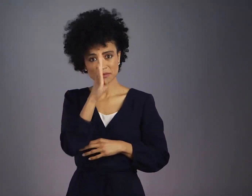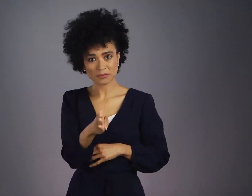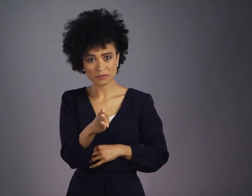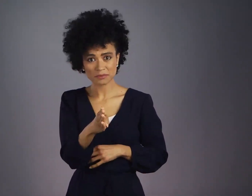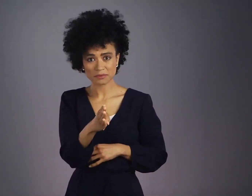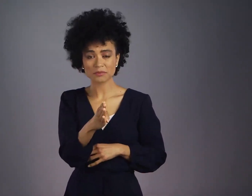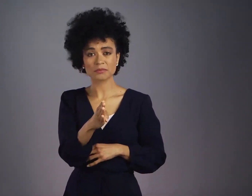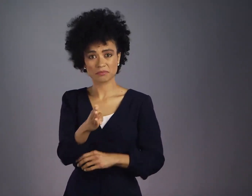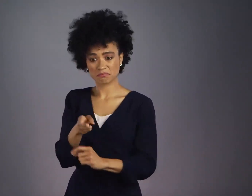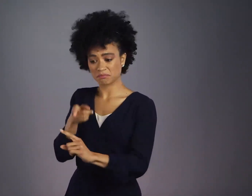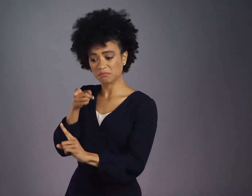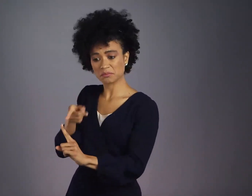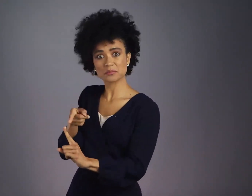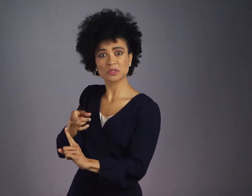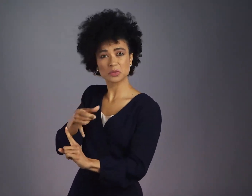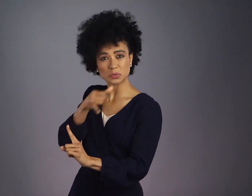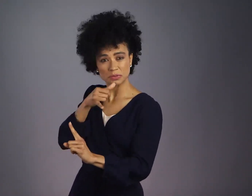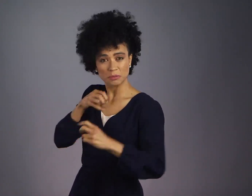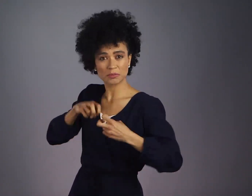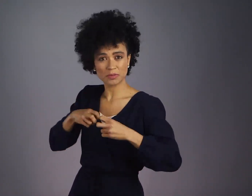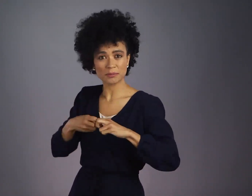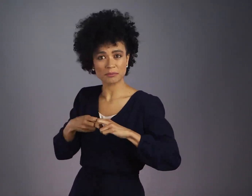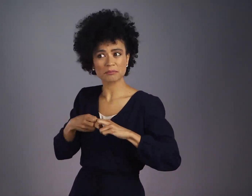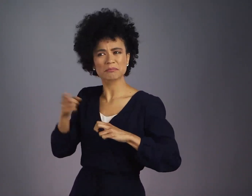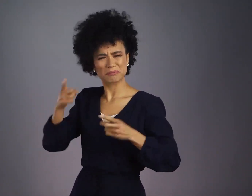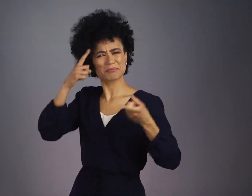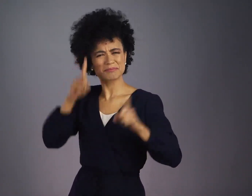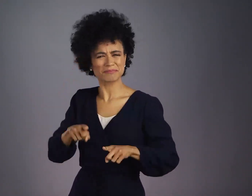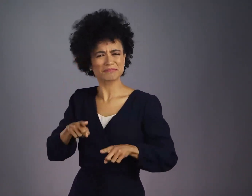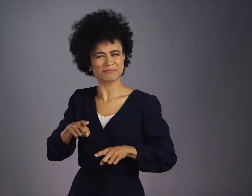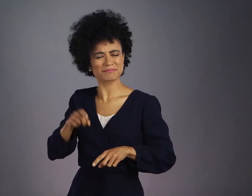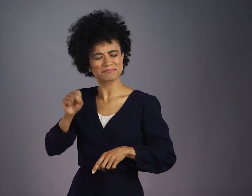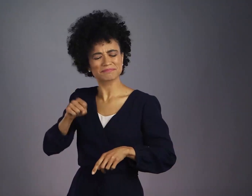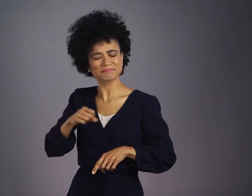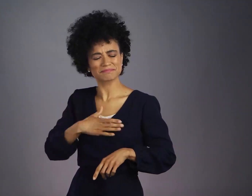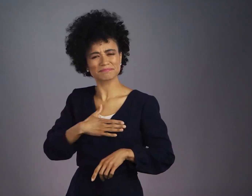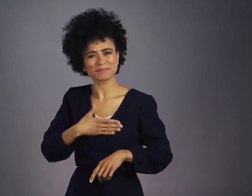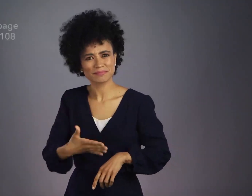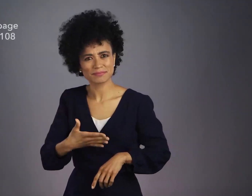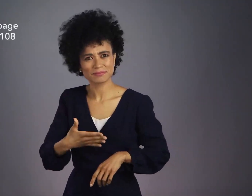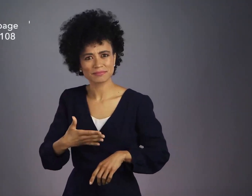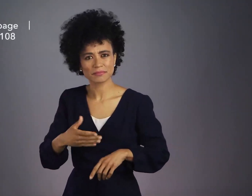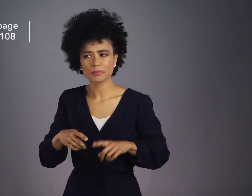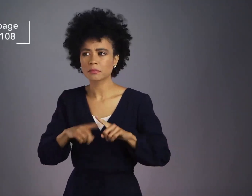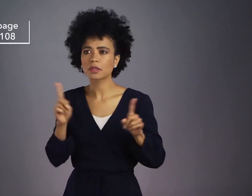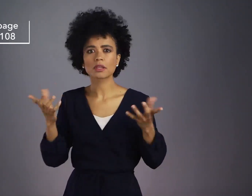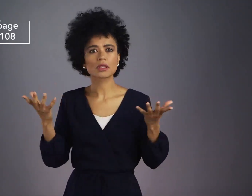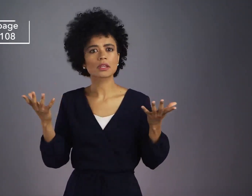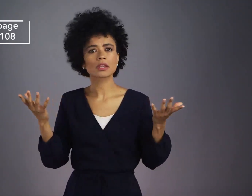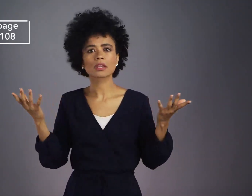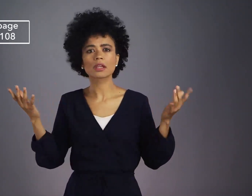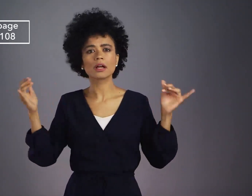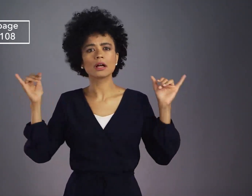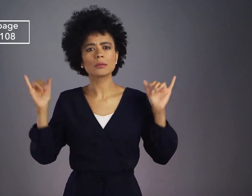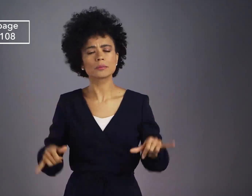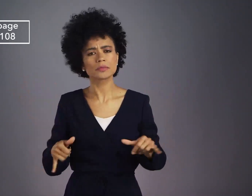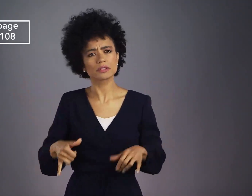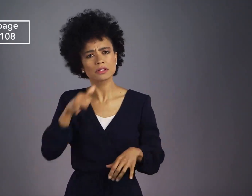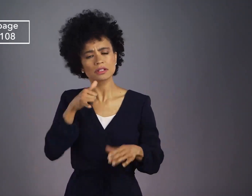Why was it, when these dangers were pointed out that they agreed and then got drunk again immediately?